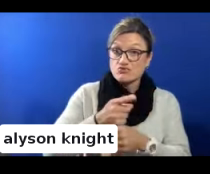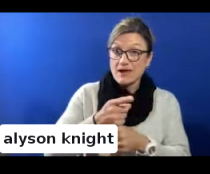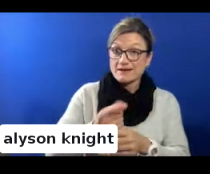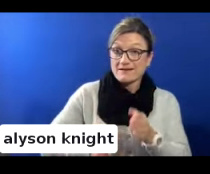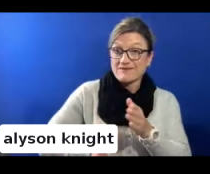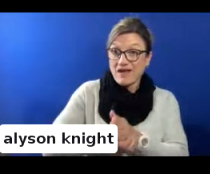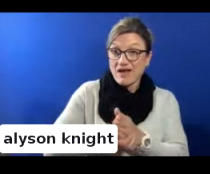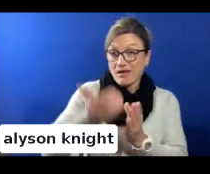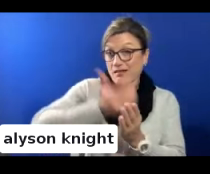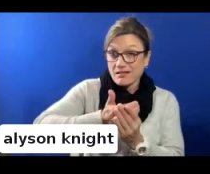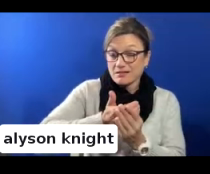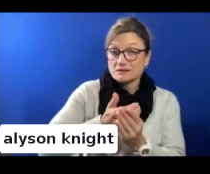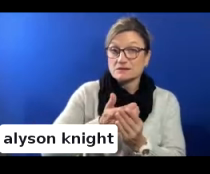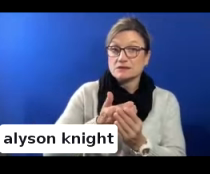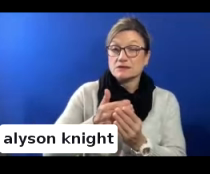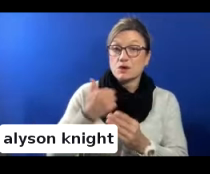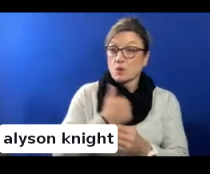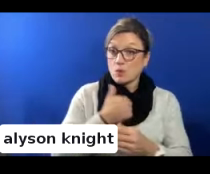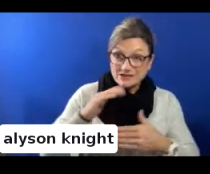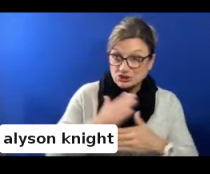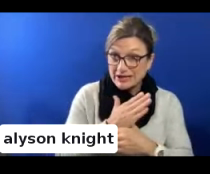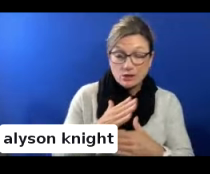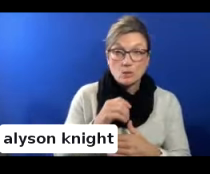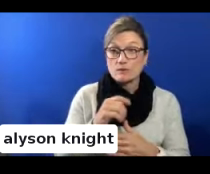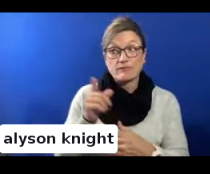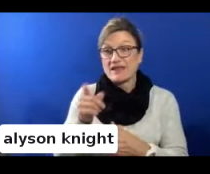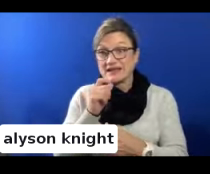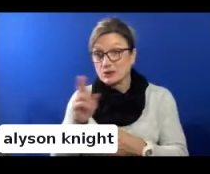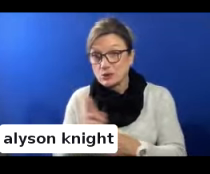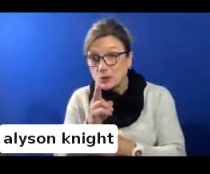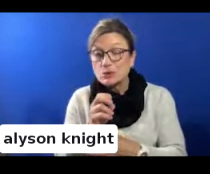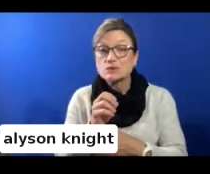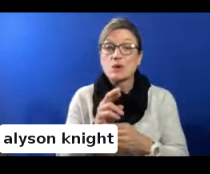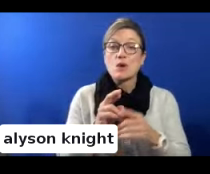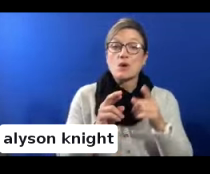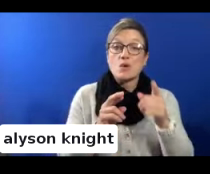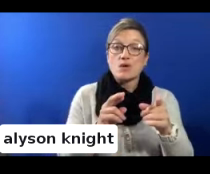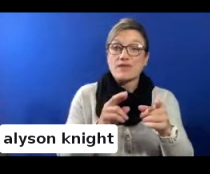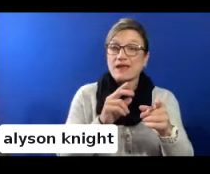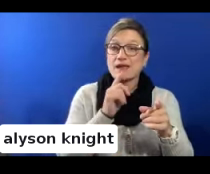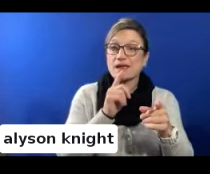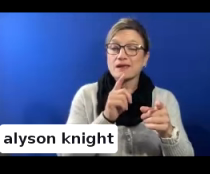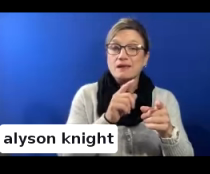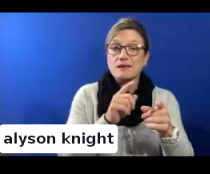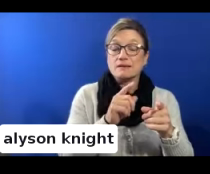not used or that this total was written over albeit unintentionally.